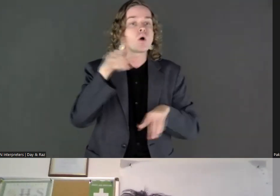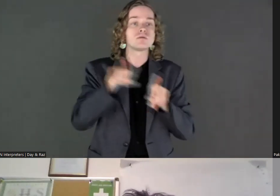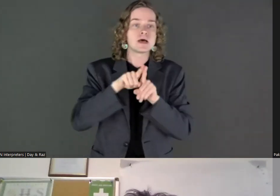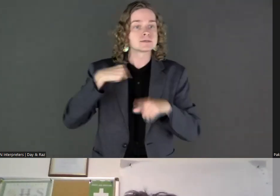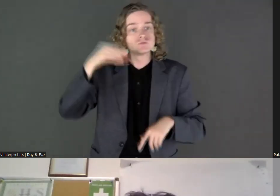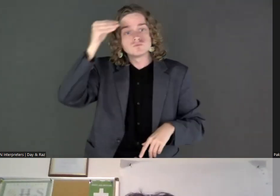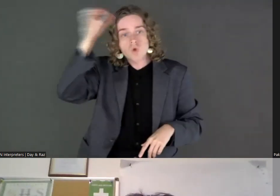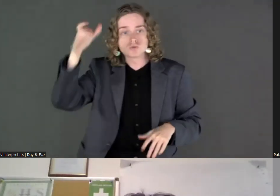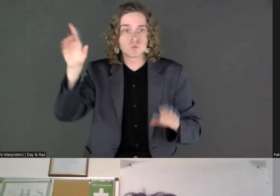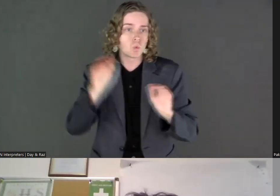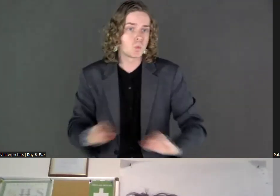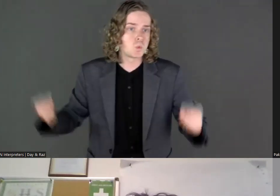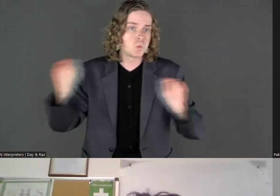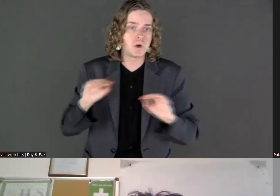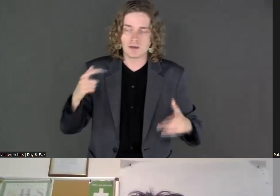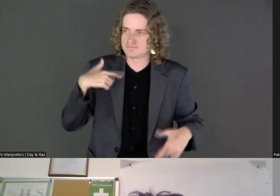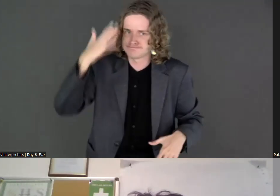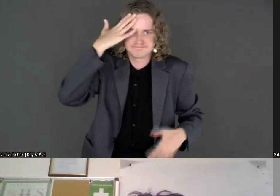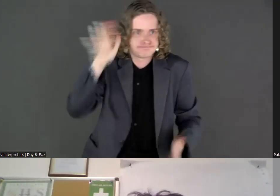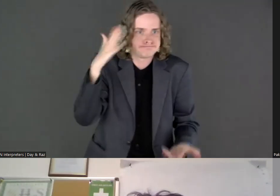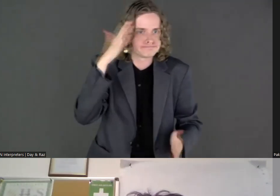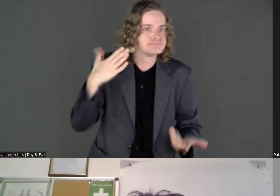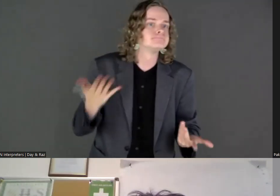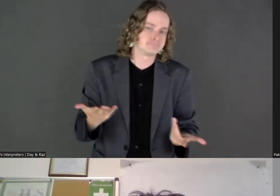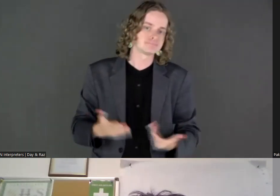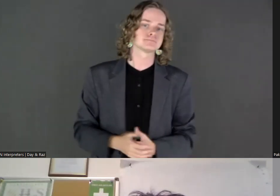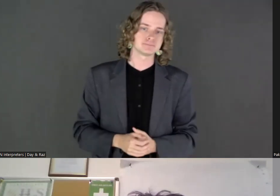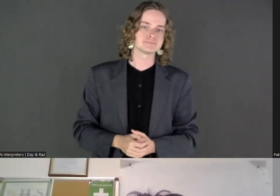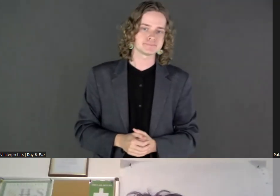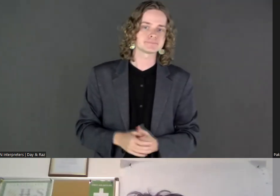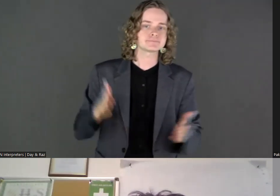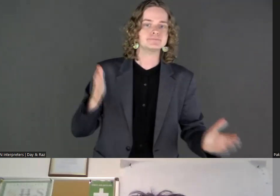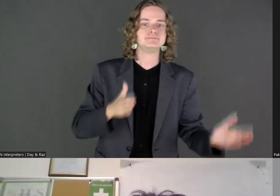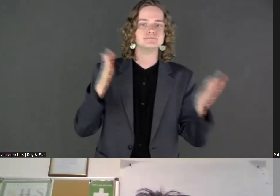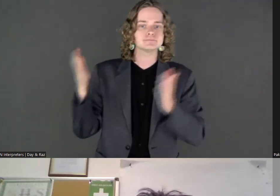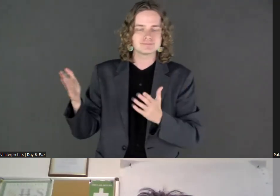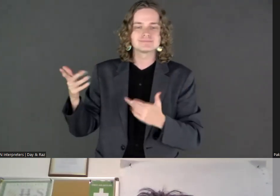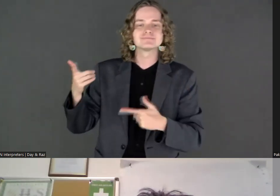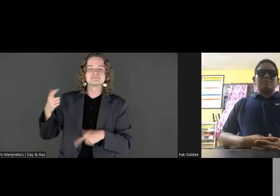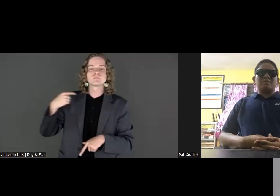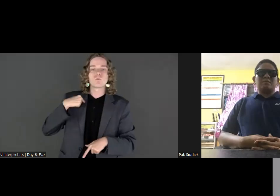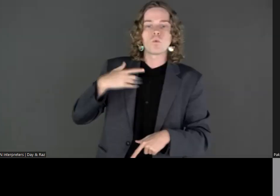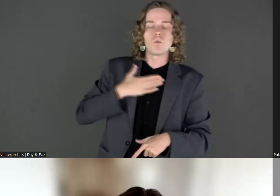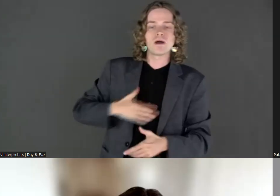panelists for the responses. Now, I would like to invite Christine Lynch, Disability Reference